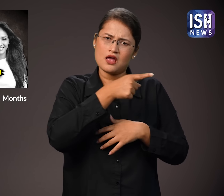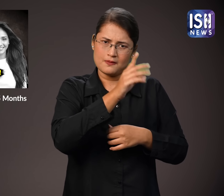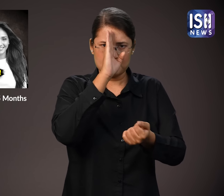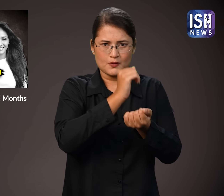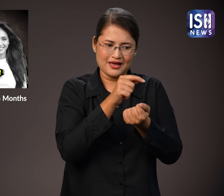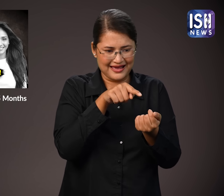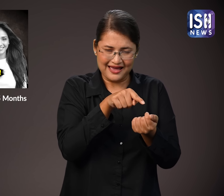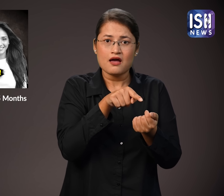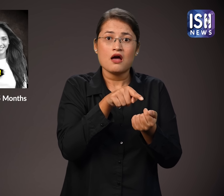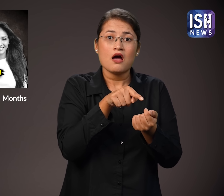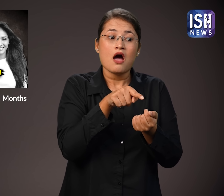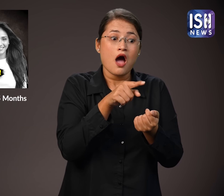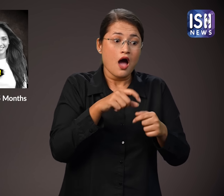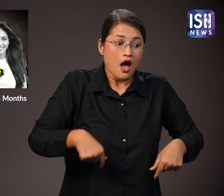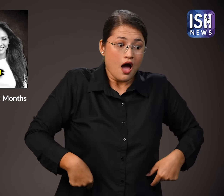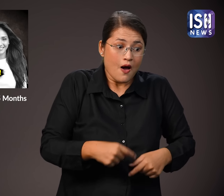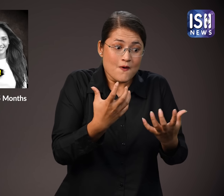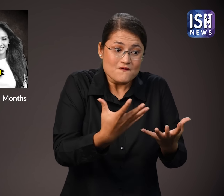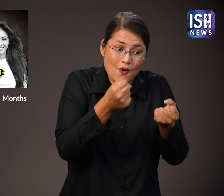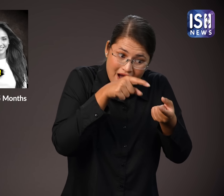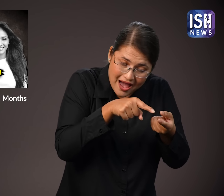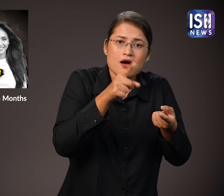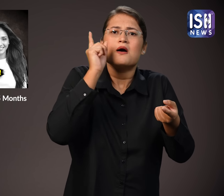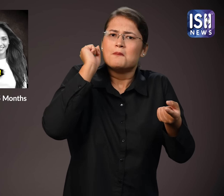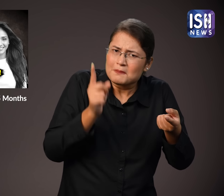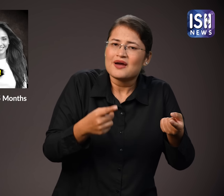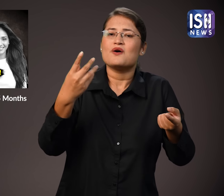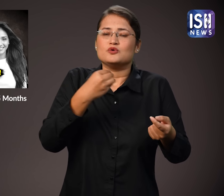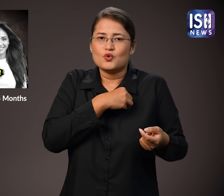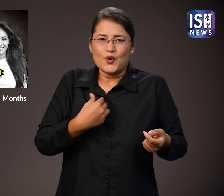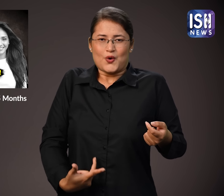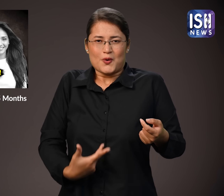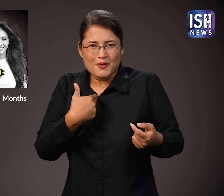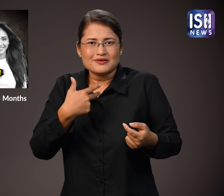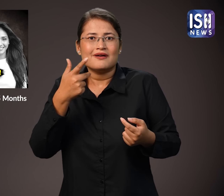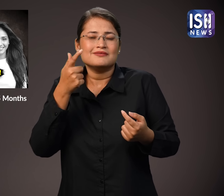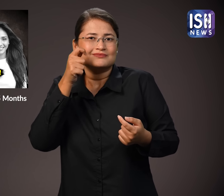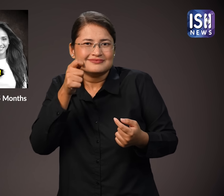the investigating officer did not submit the belt for post-mortem and forensic examination.